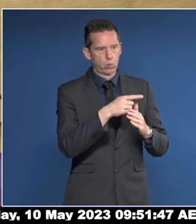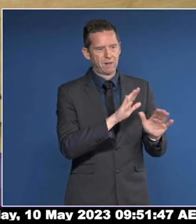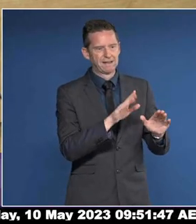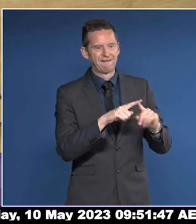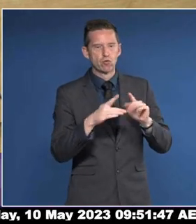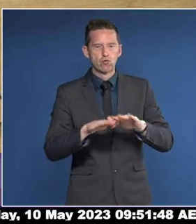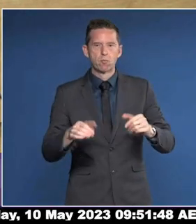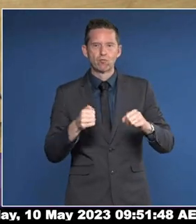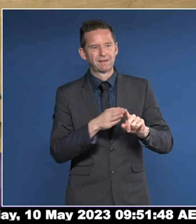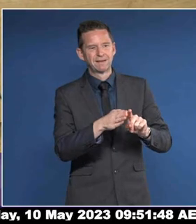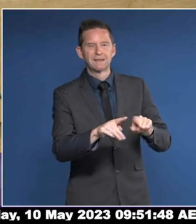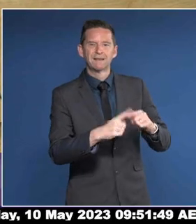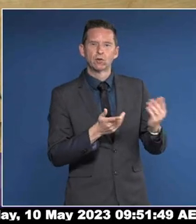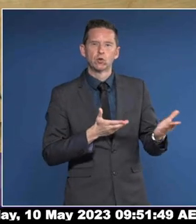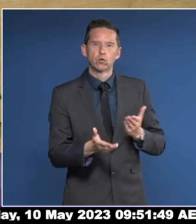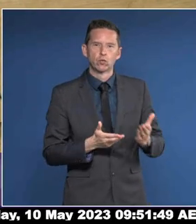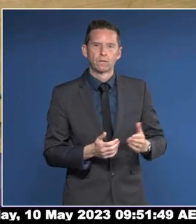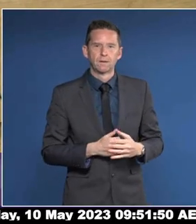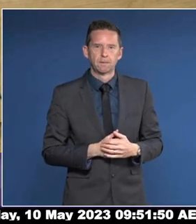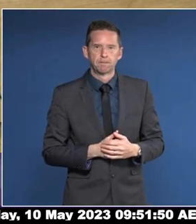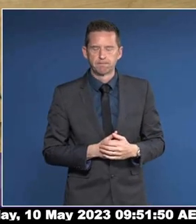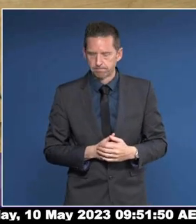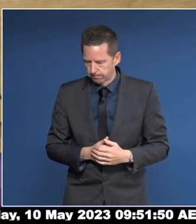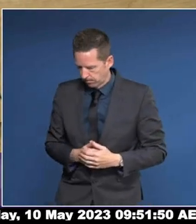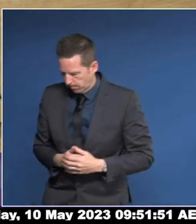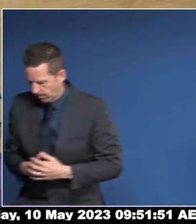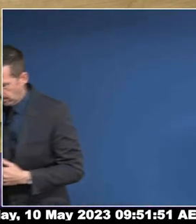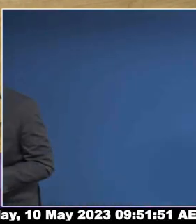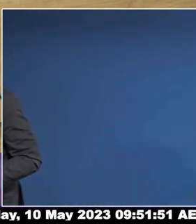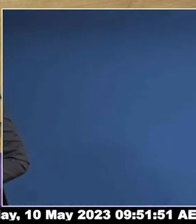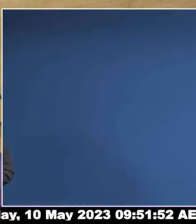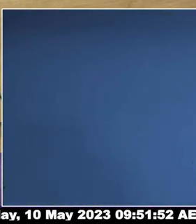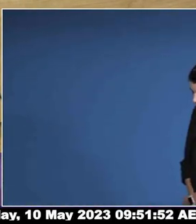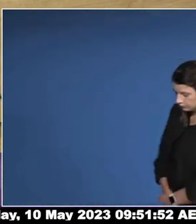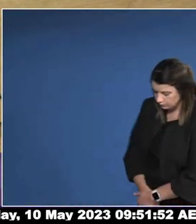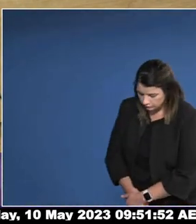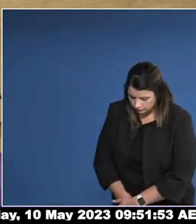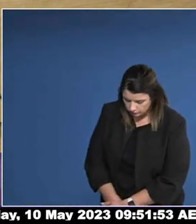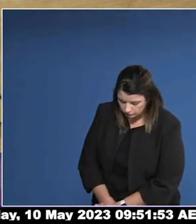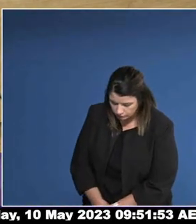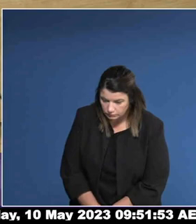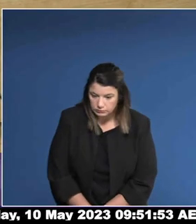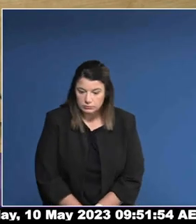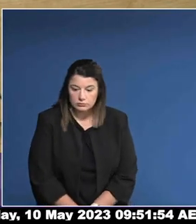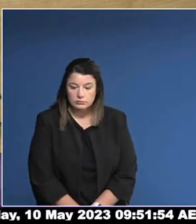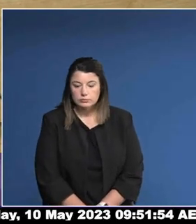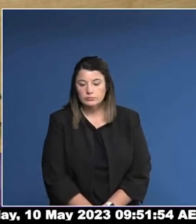system. MS EASTMAN: Just in the time available, I want to turn to just a couple of questions about your response to the SCAN meetings.